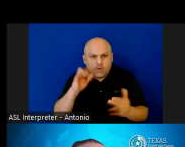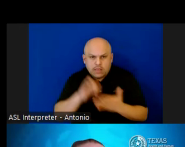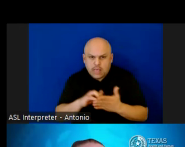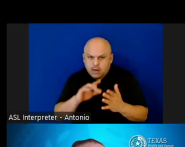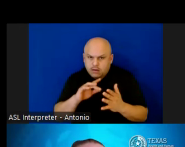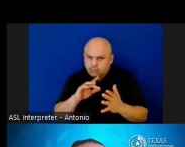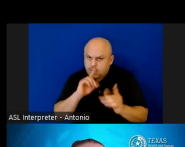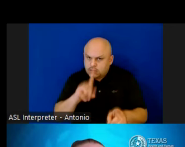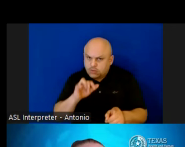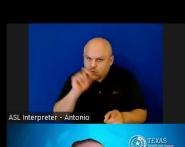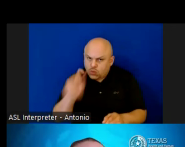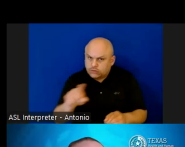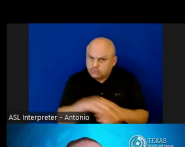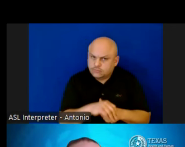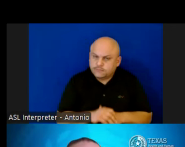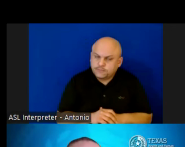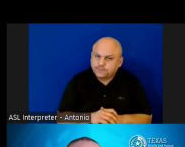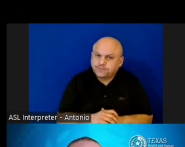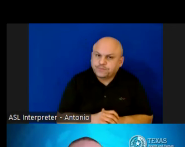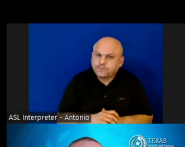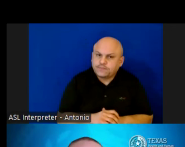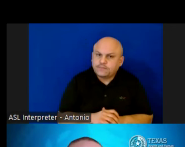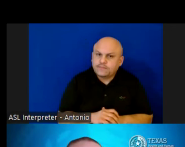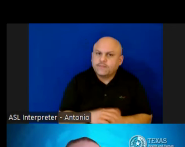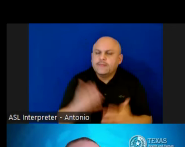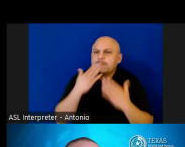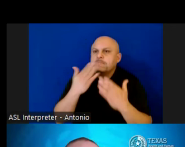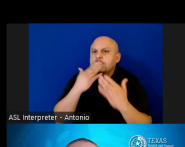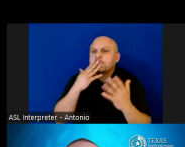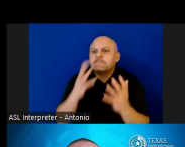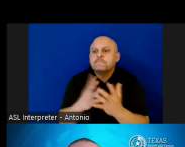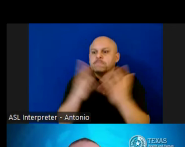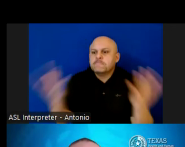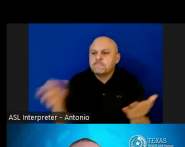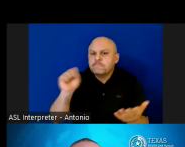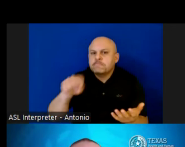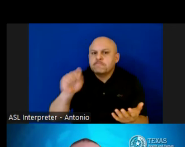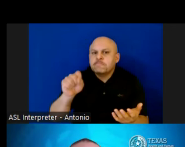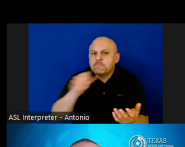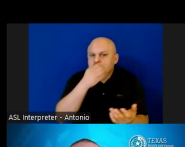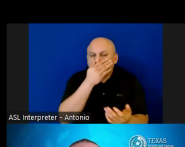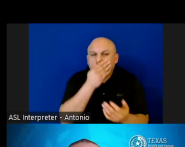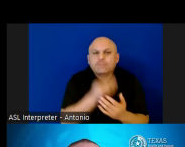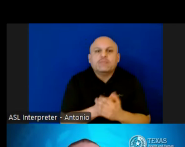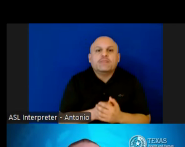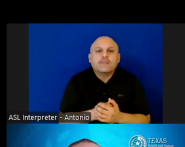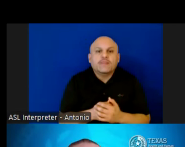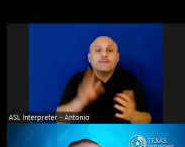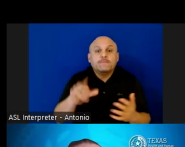Hopefully that helps answer. Thank you so much.